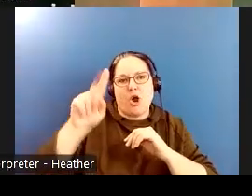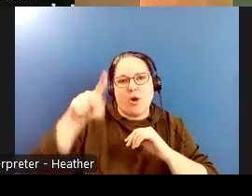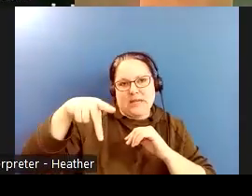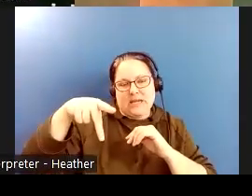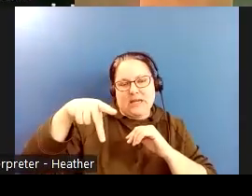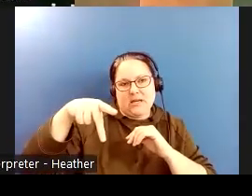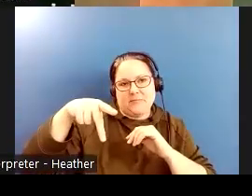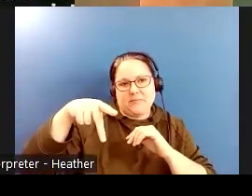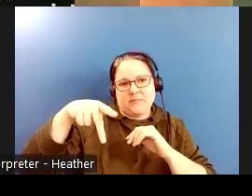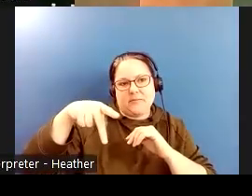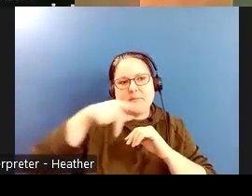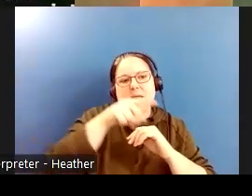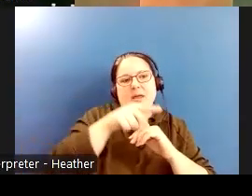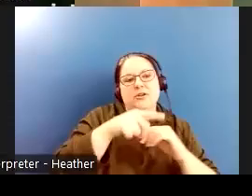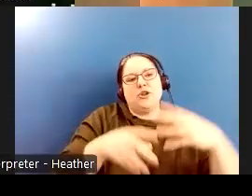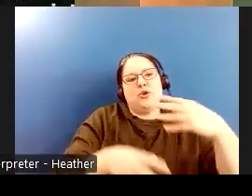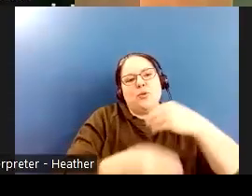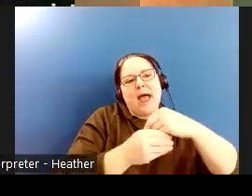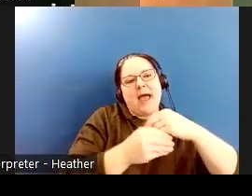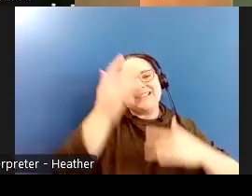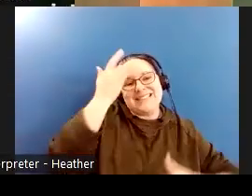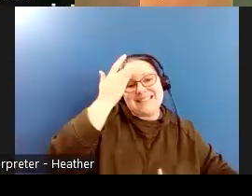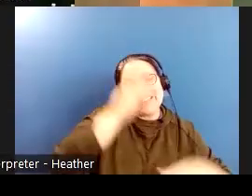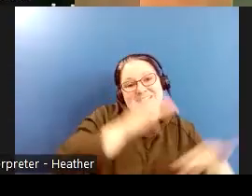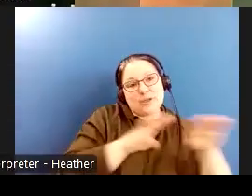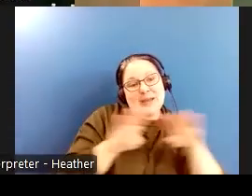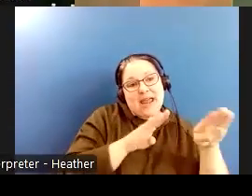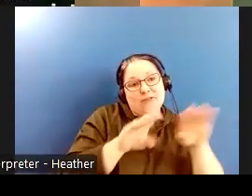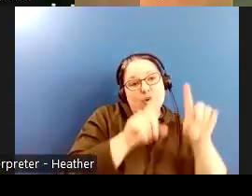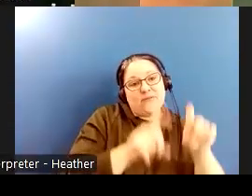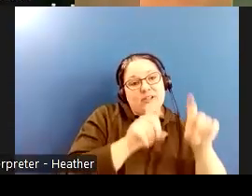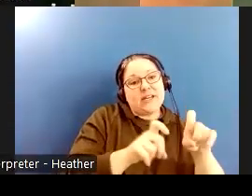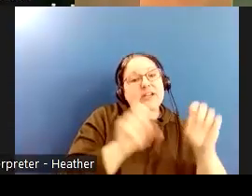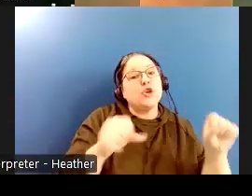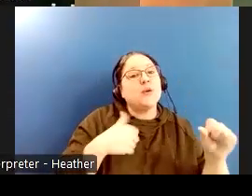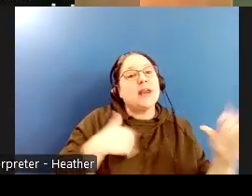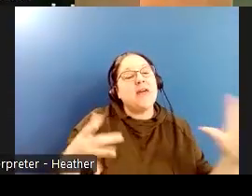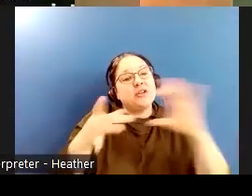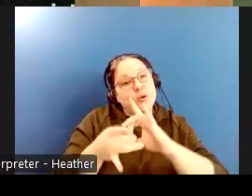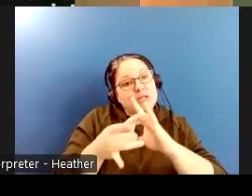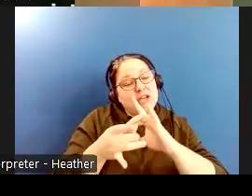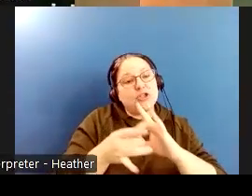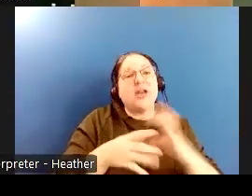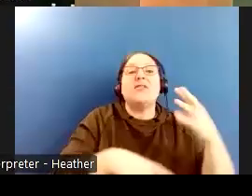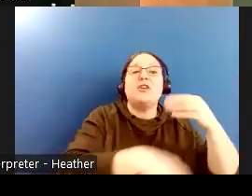in sickness behavior inventory you know there's an association there then we add the depression